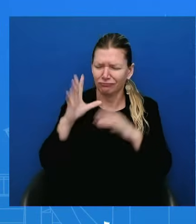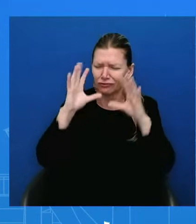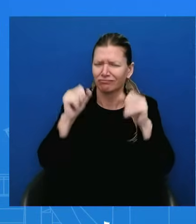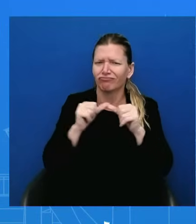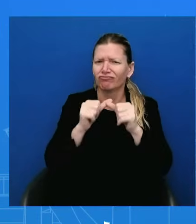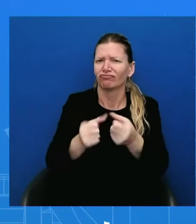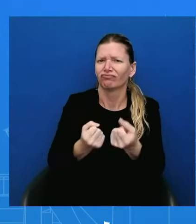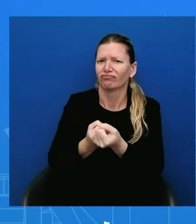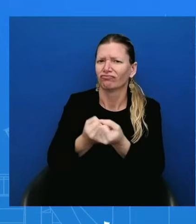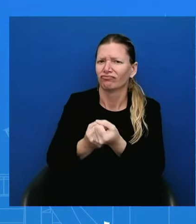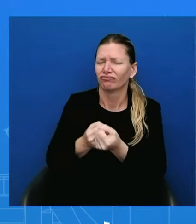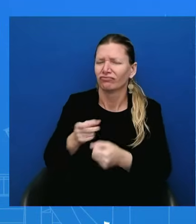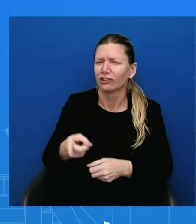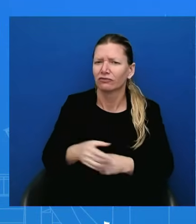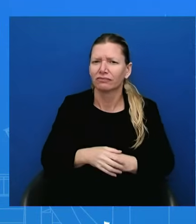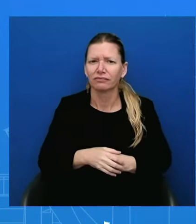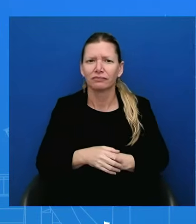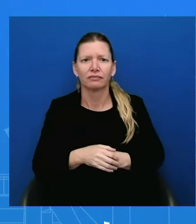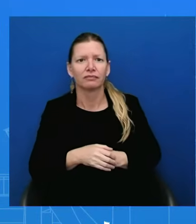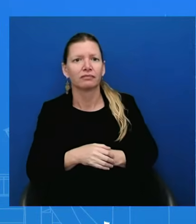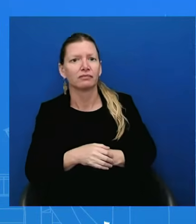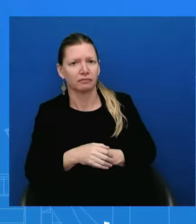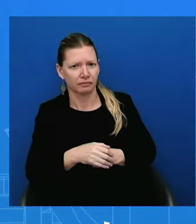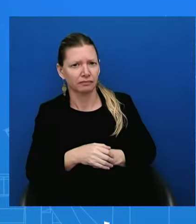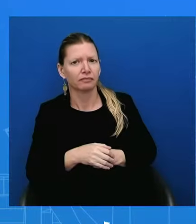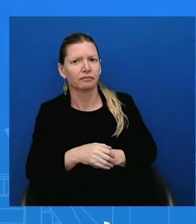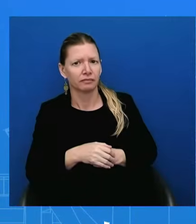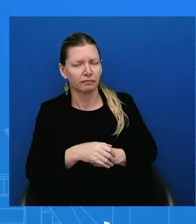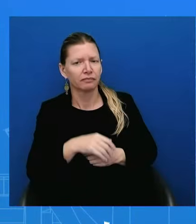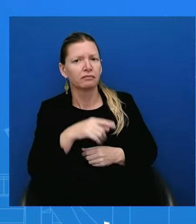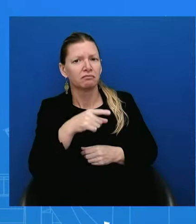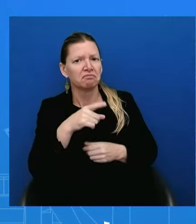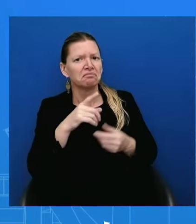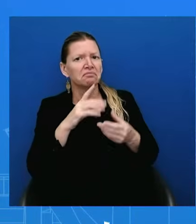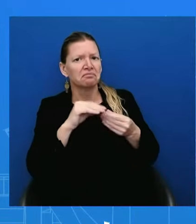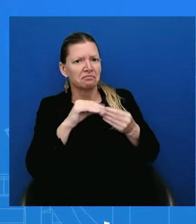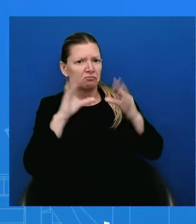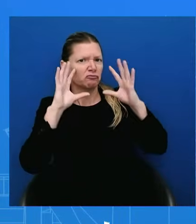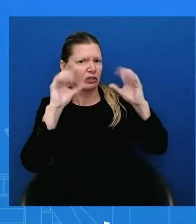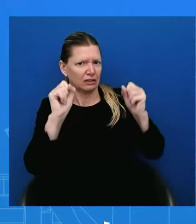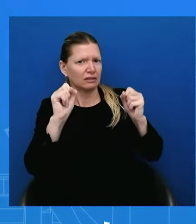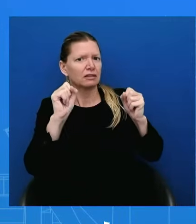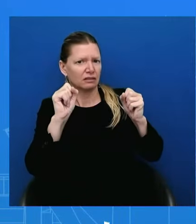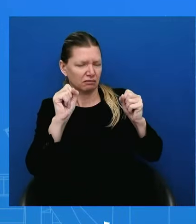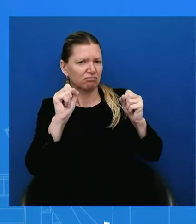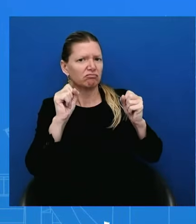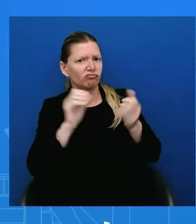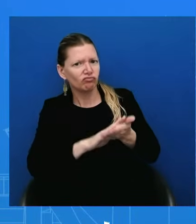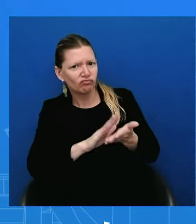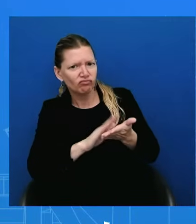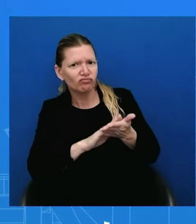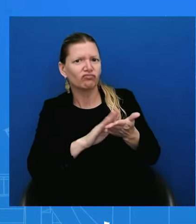in his address as a good partner and a strong leader. Will he have any objections as she starts creating